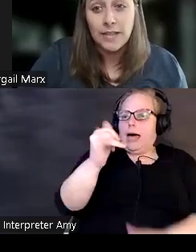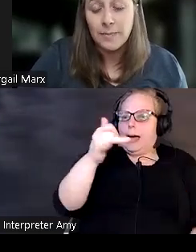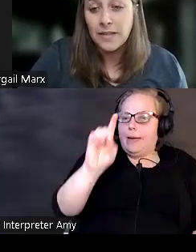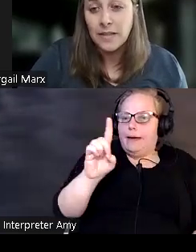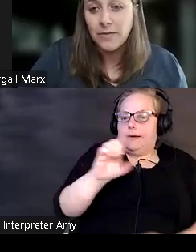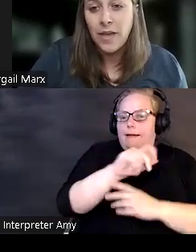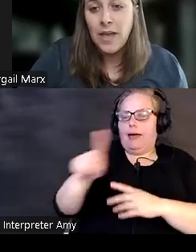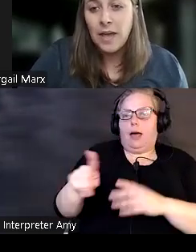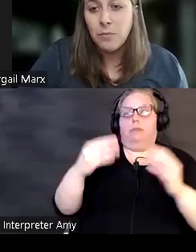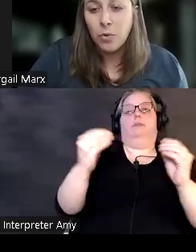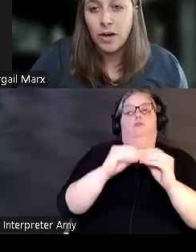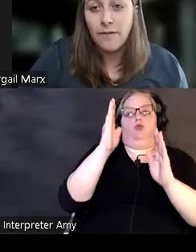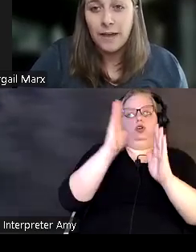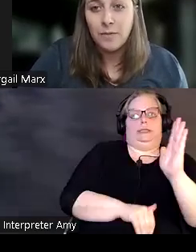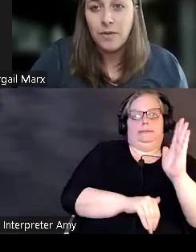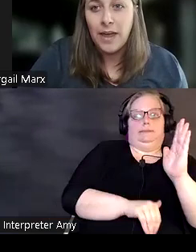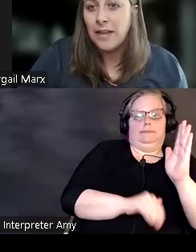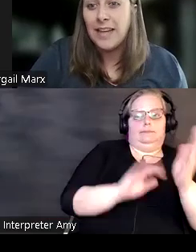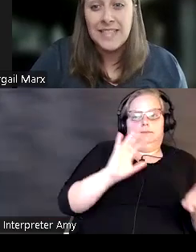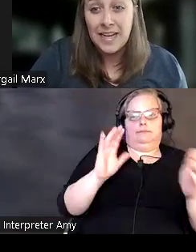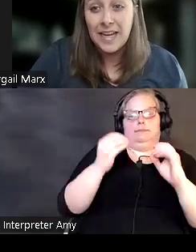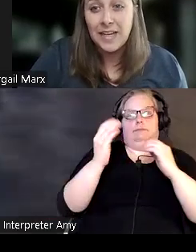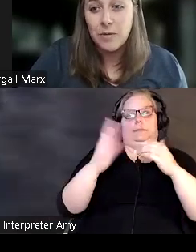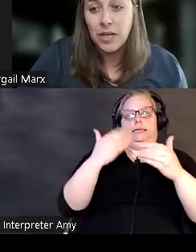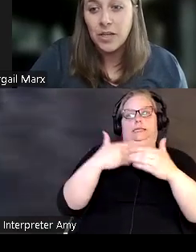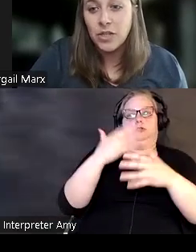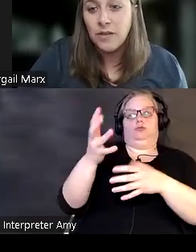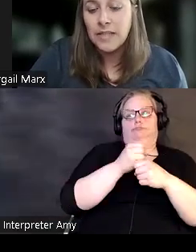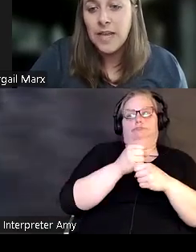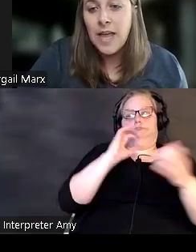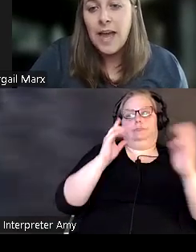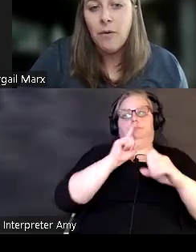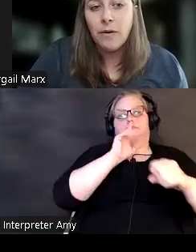less expensive and more available than, like, a dedicated communication device.